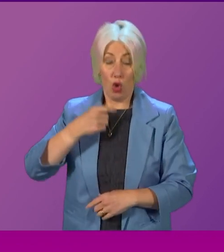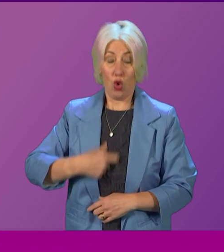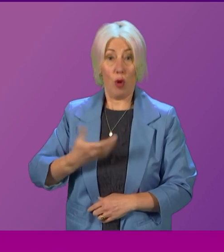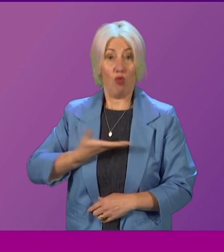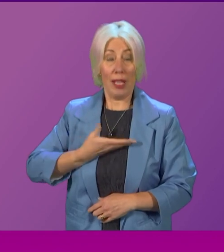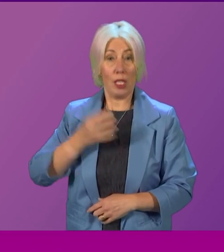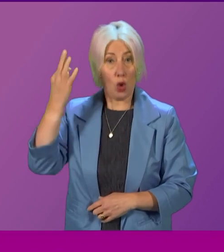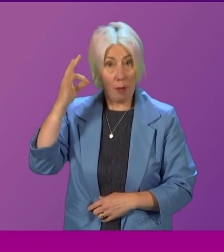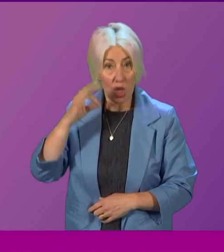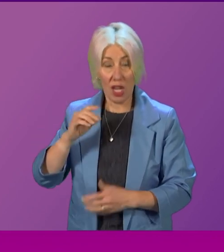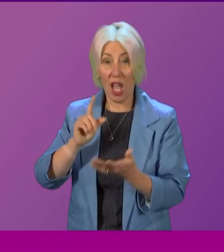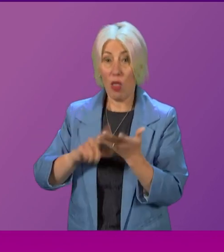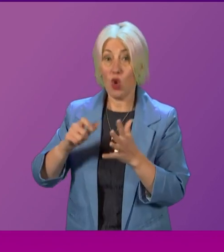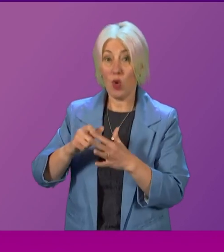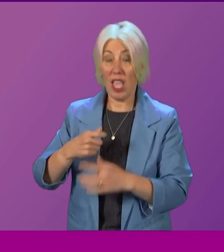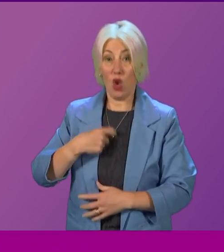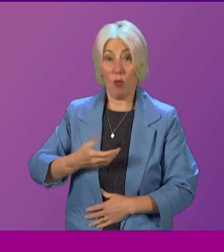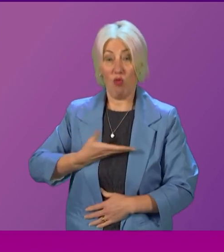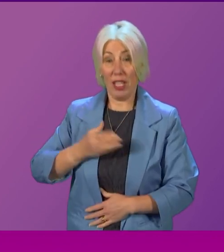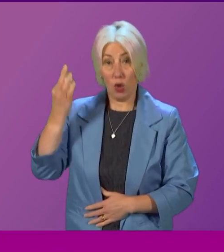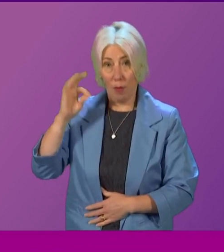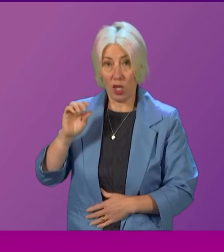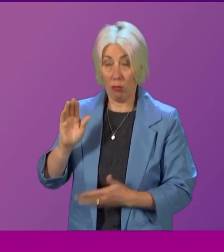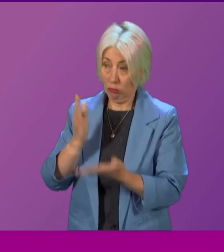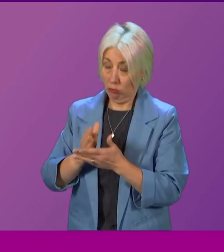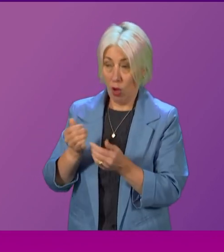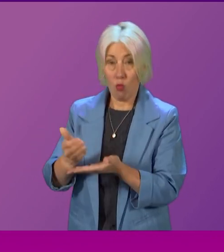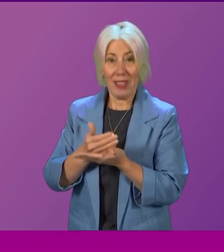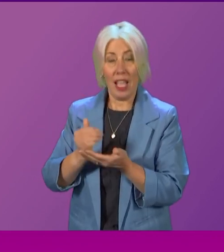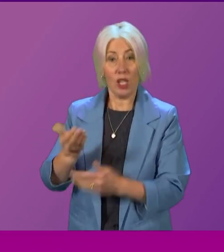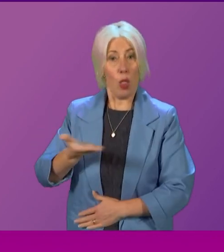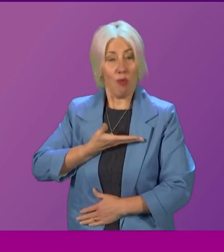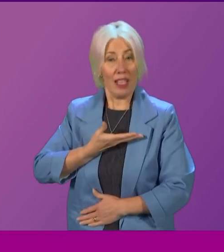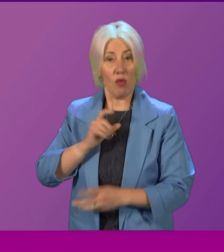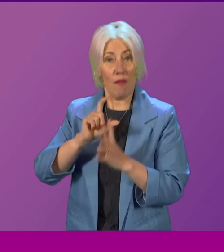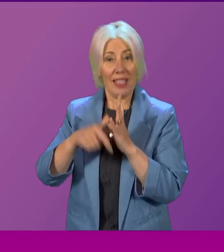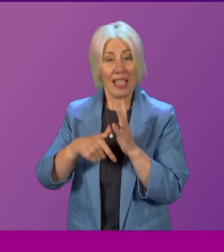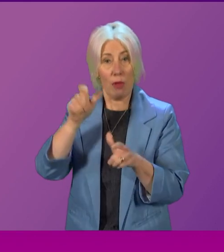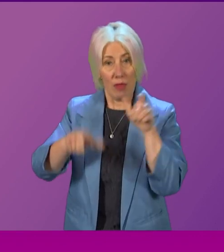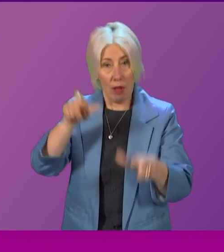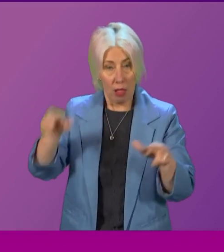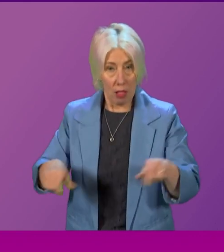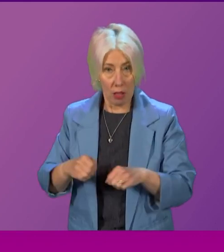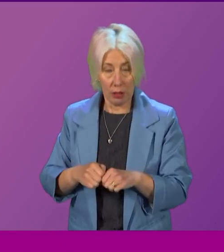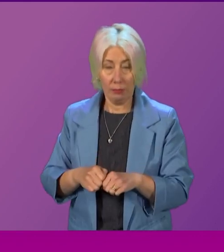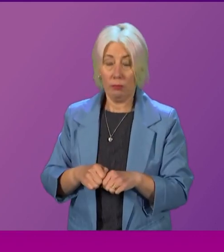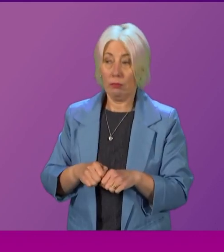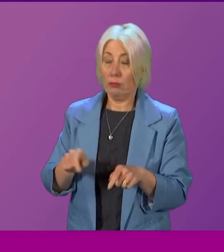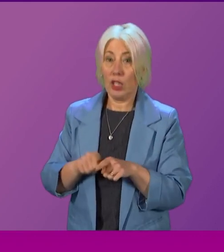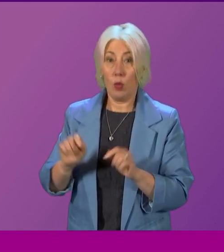play a role in relation to the rights of disabled people as well as in respect of age as a protected